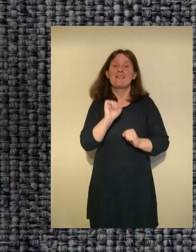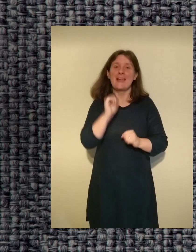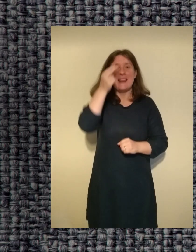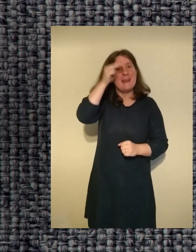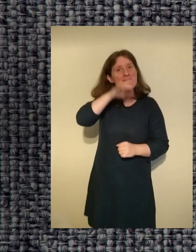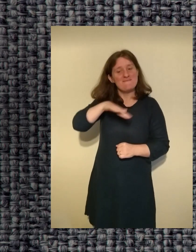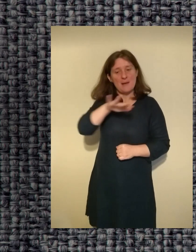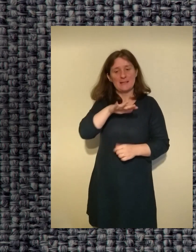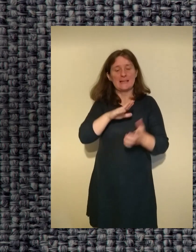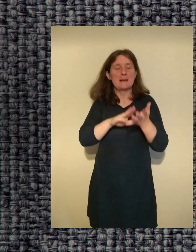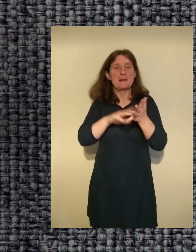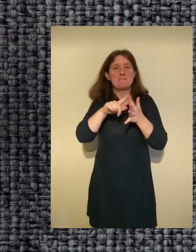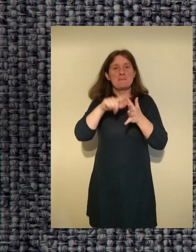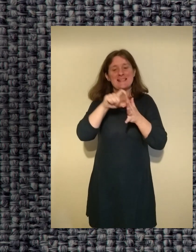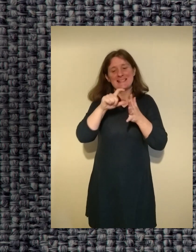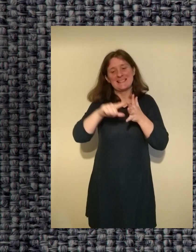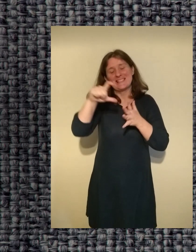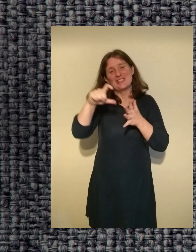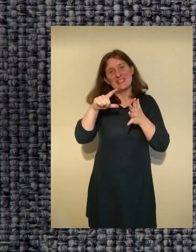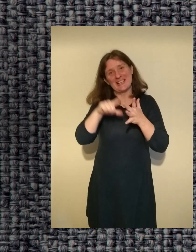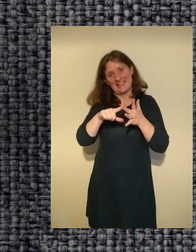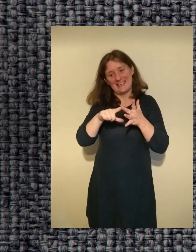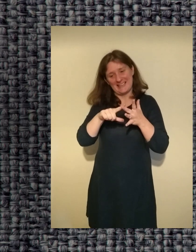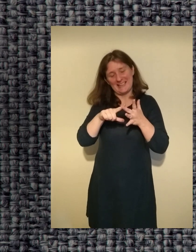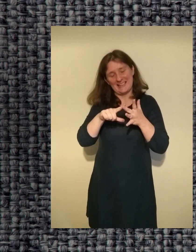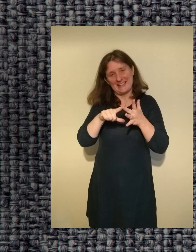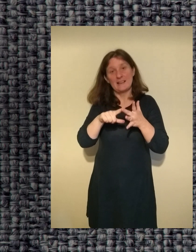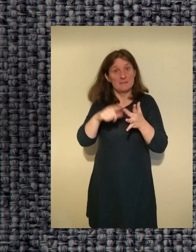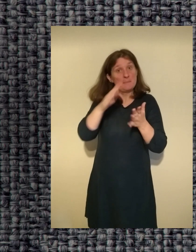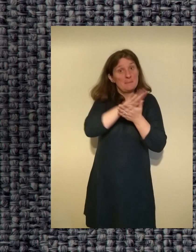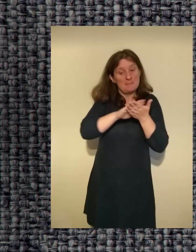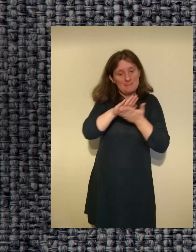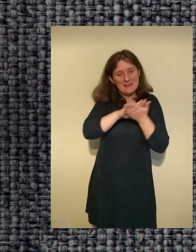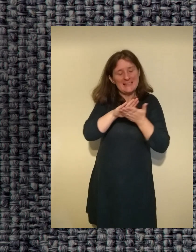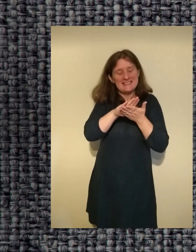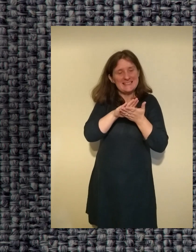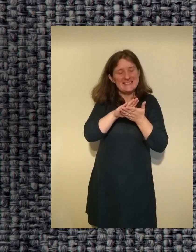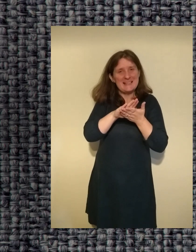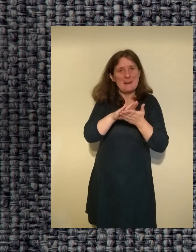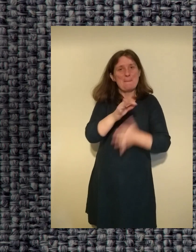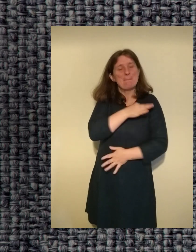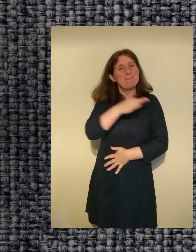Doctor or Medic. Under his patronage the commission developed